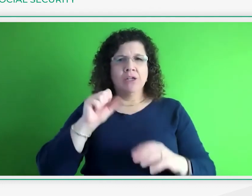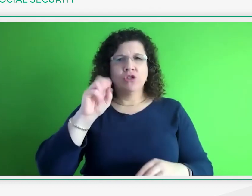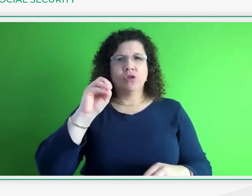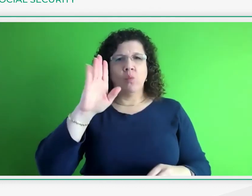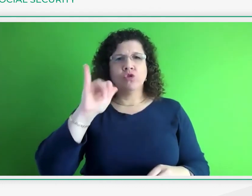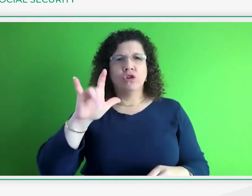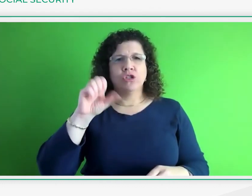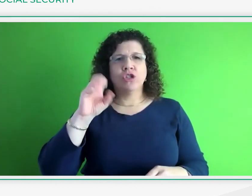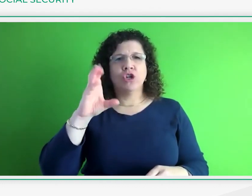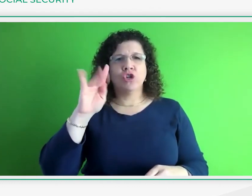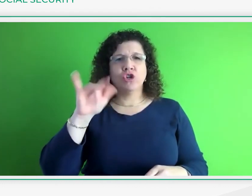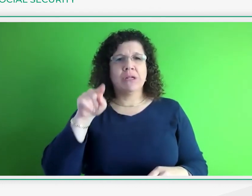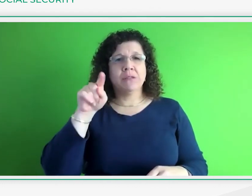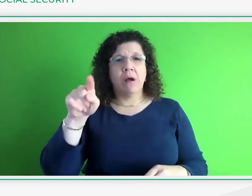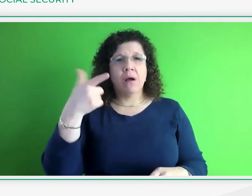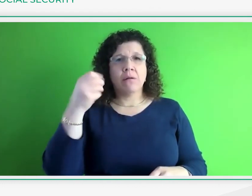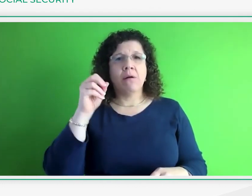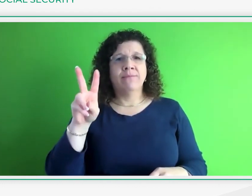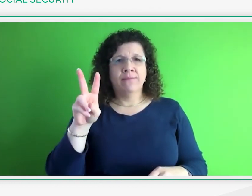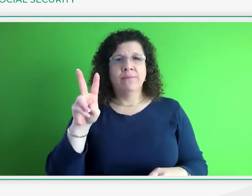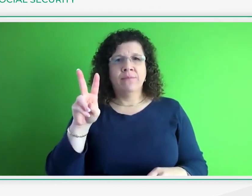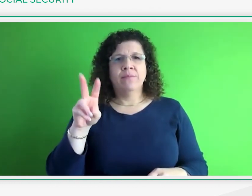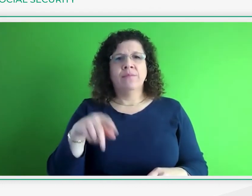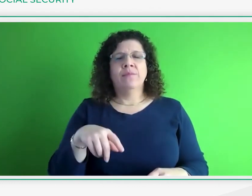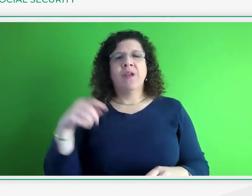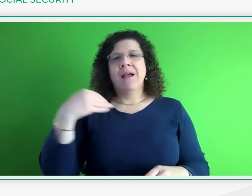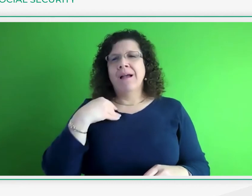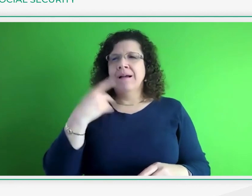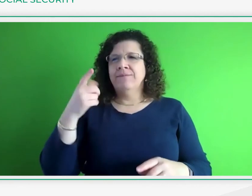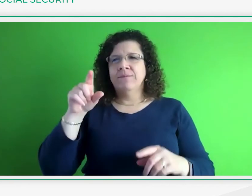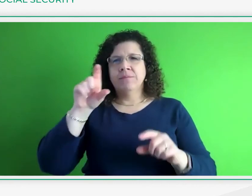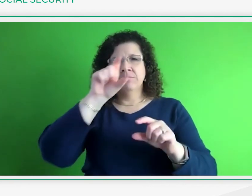You can go to the website, which is socialsecurity.gov.